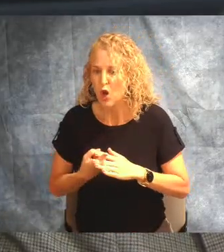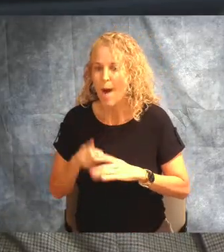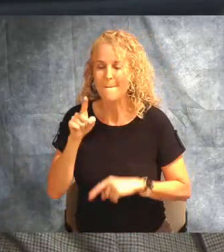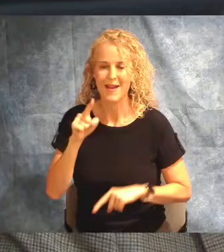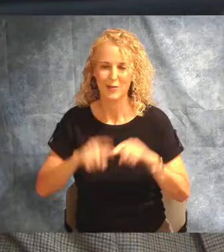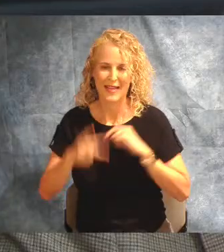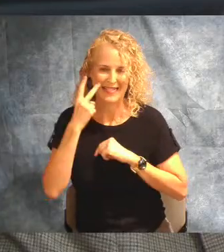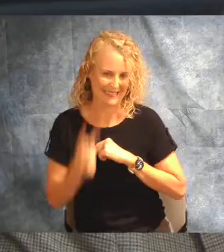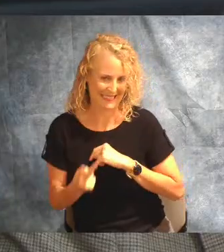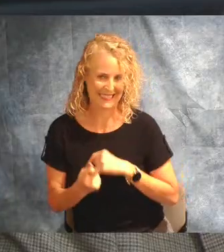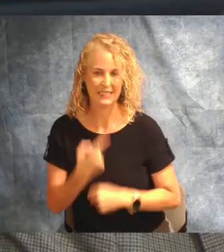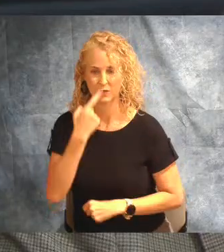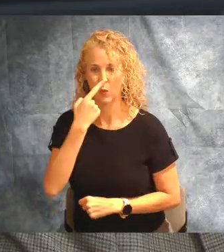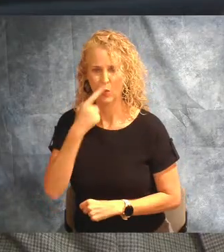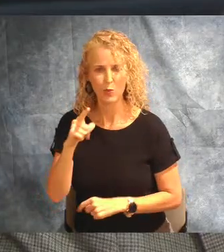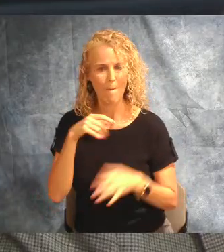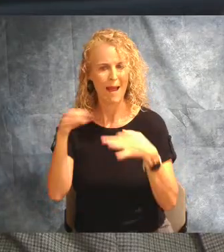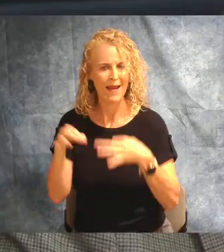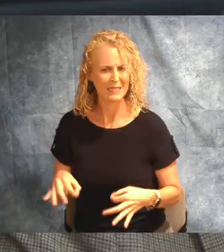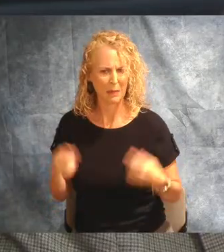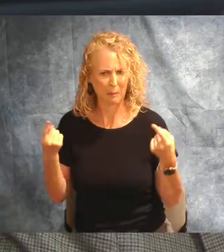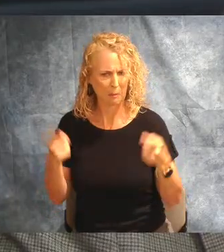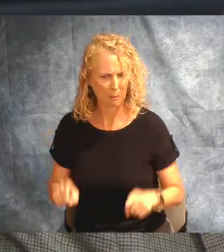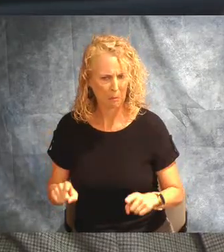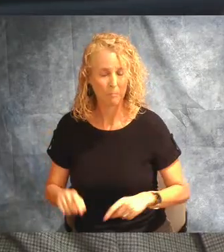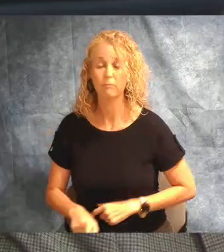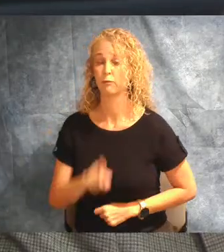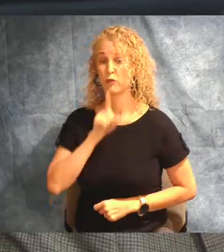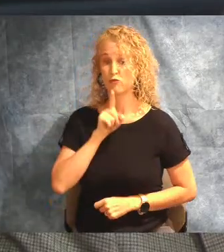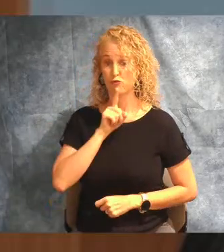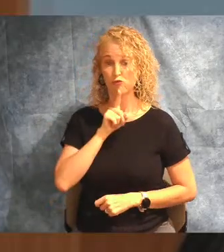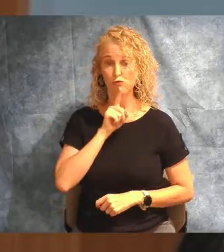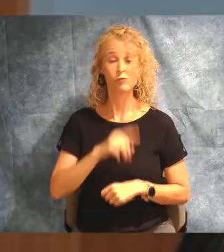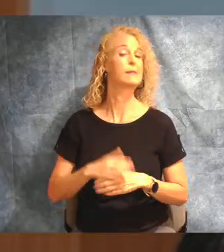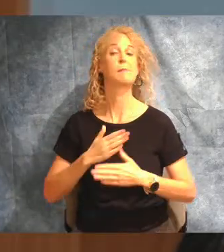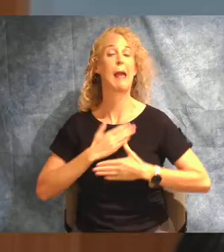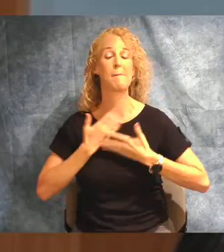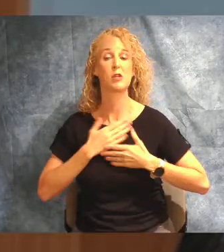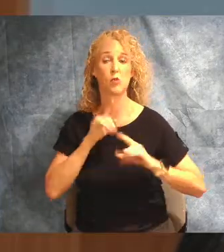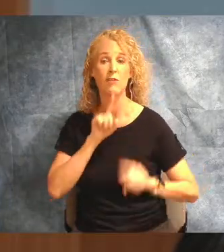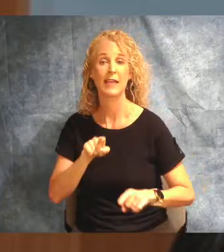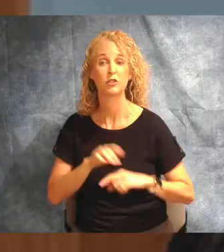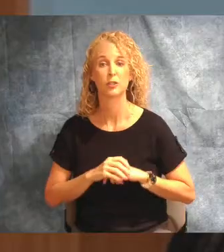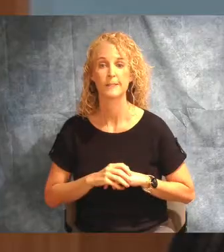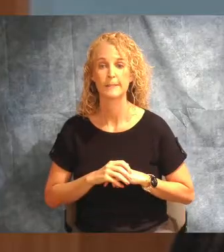So can you provide us with a quick update? Sure I can give you a quick update. the last few months